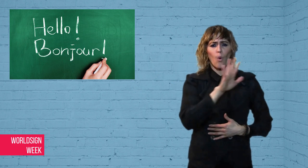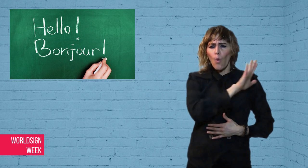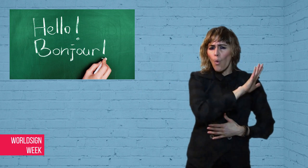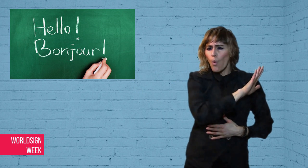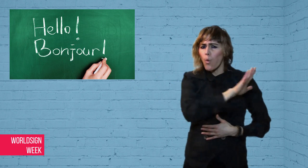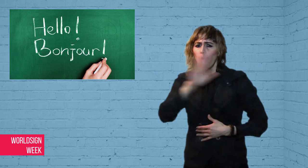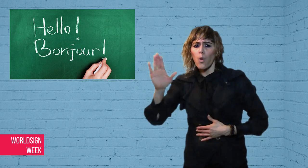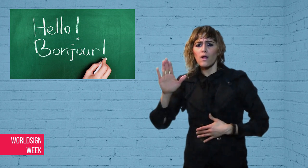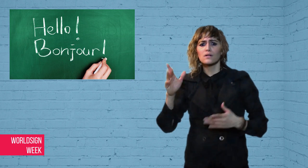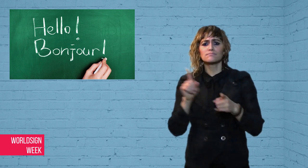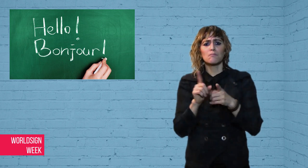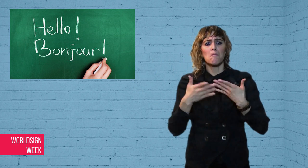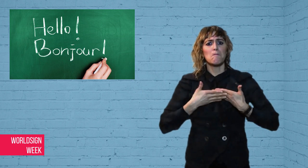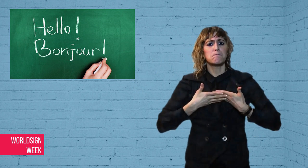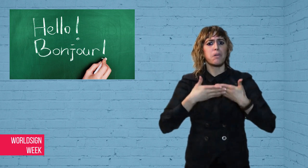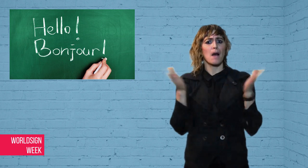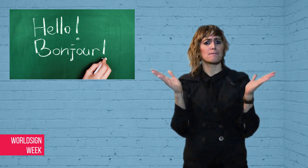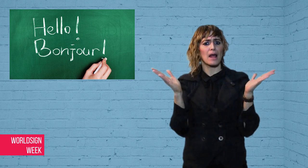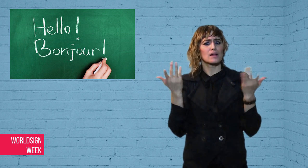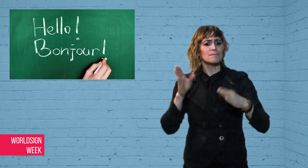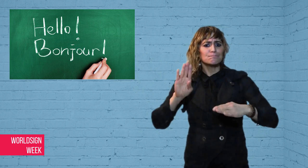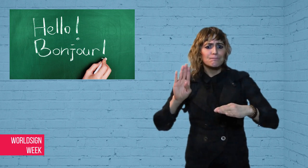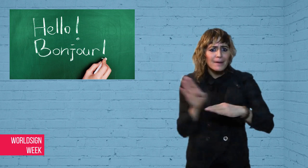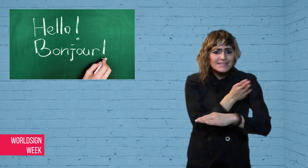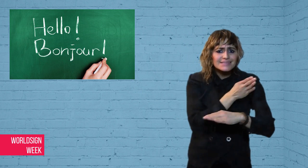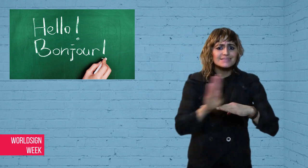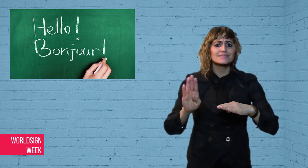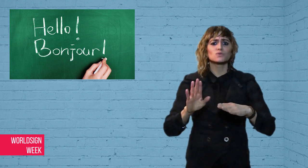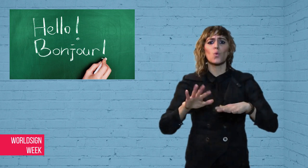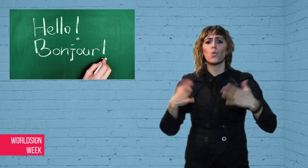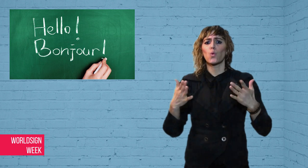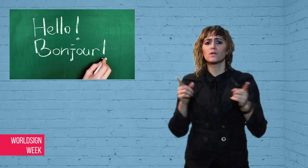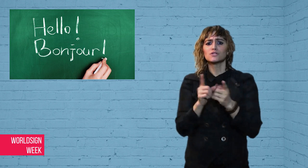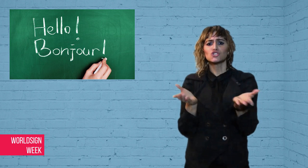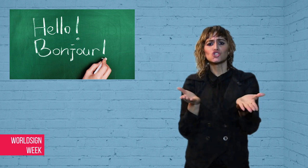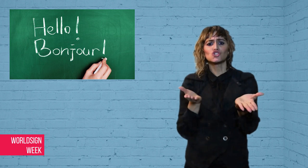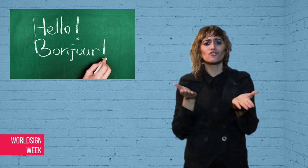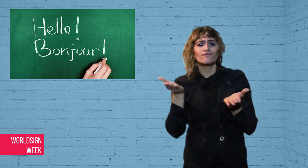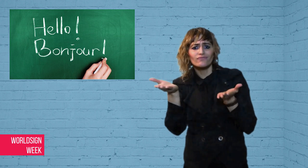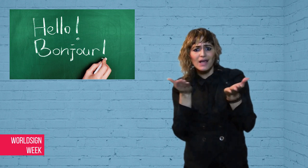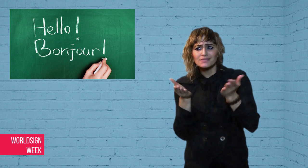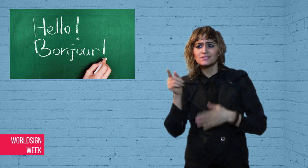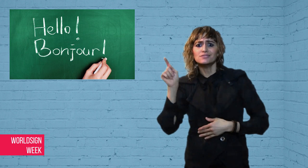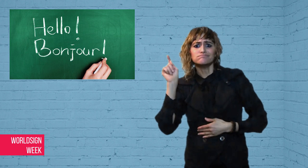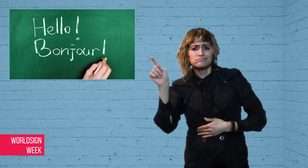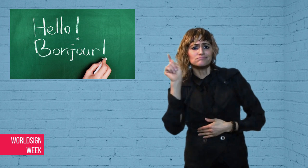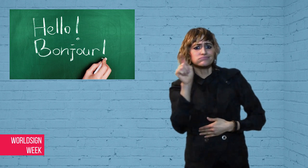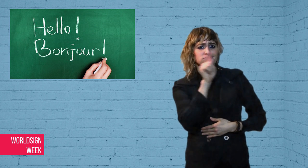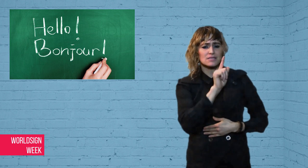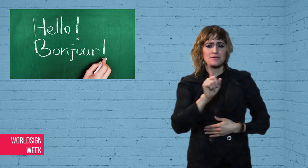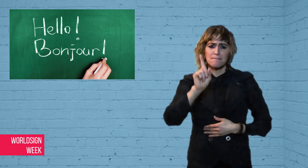that all public businesses or services are